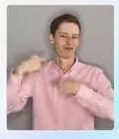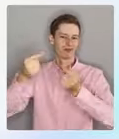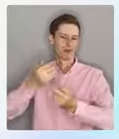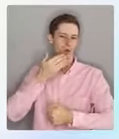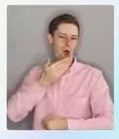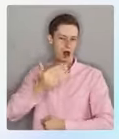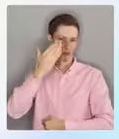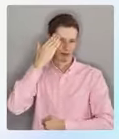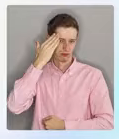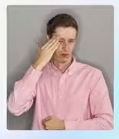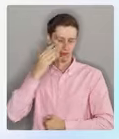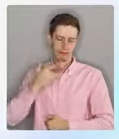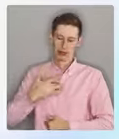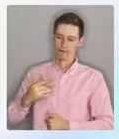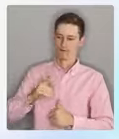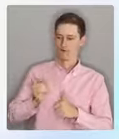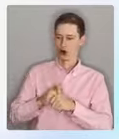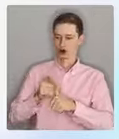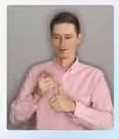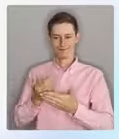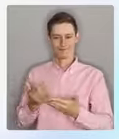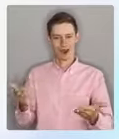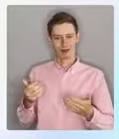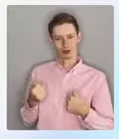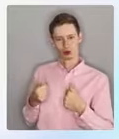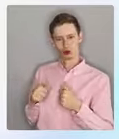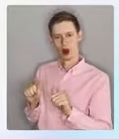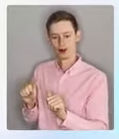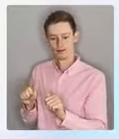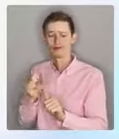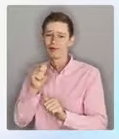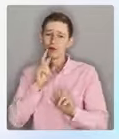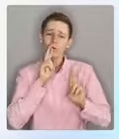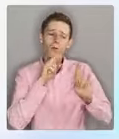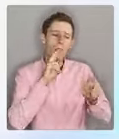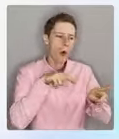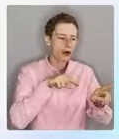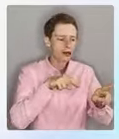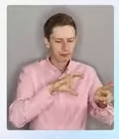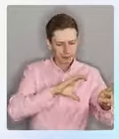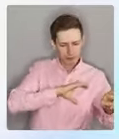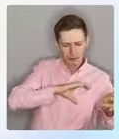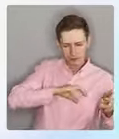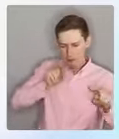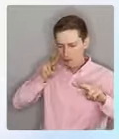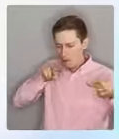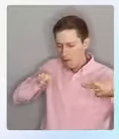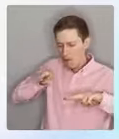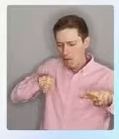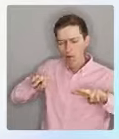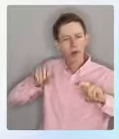Often the first thing users turn to. Yes, reporting and enforcement can help in the long run,